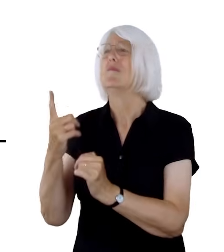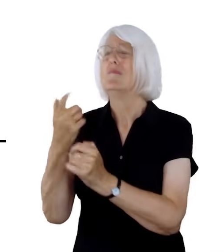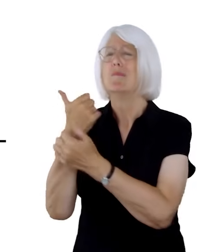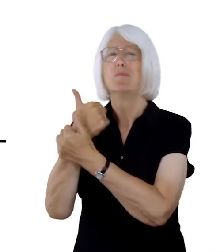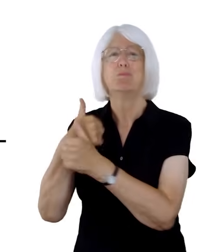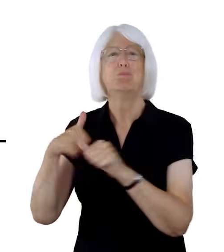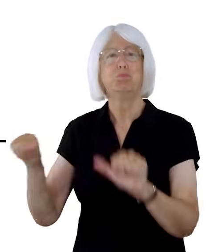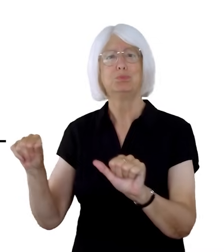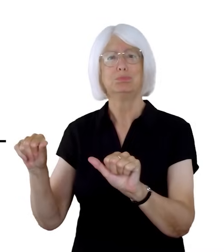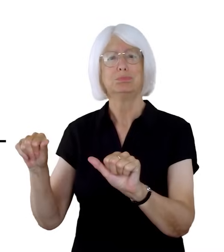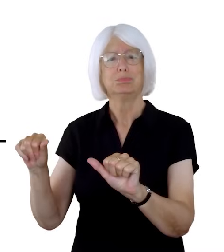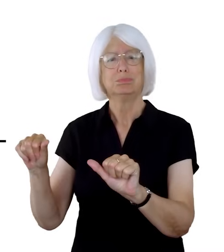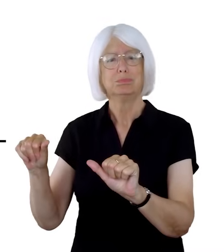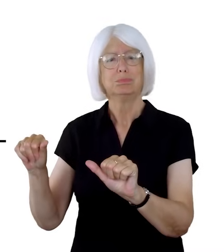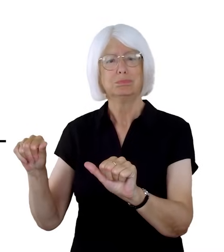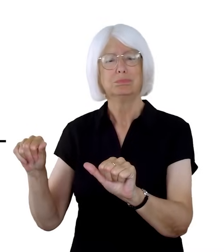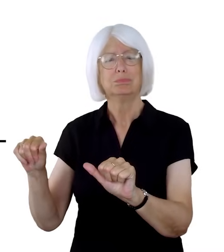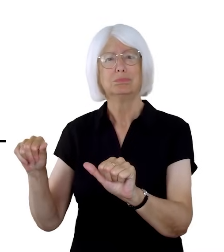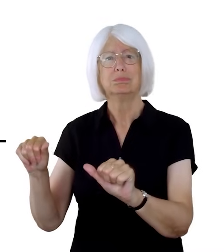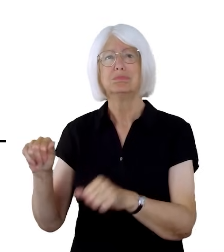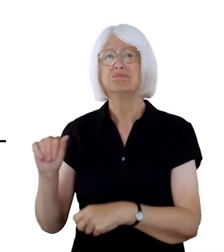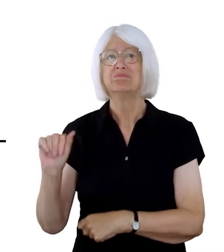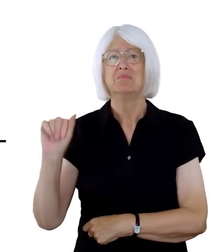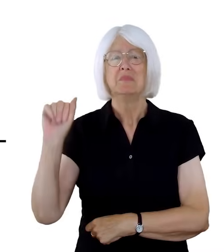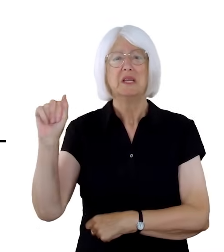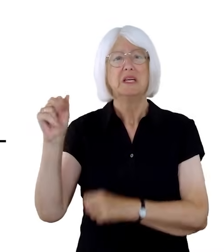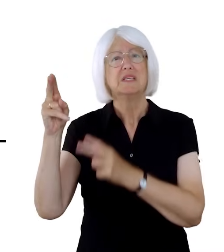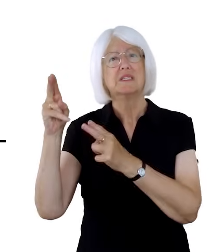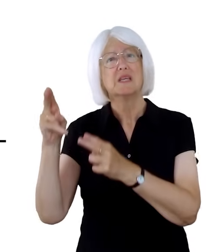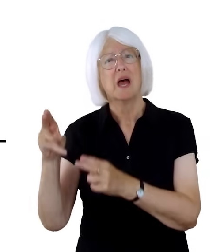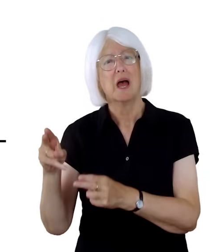Until it was accomplished